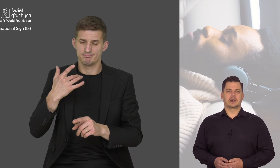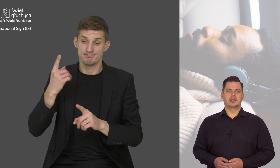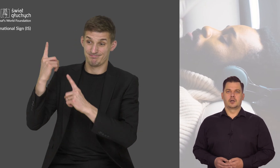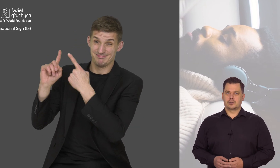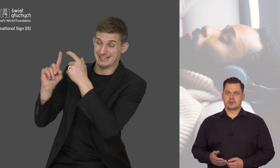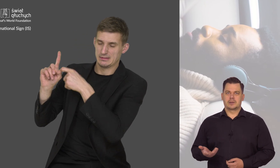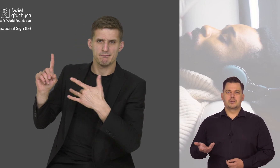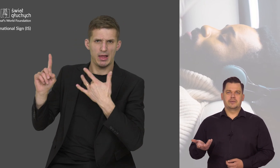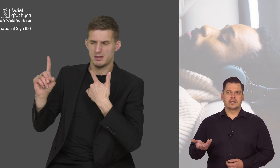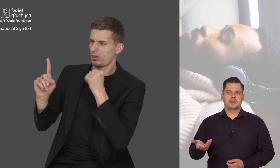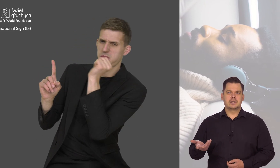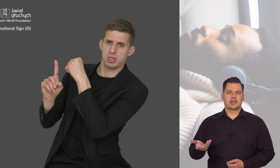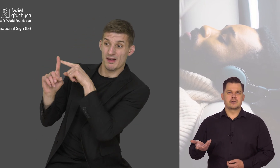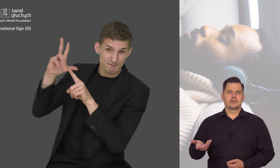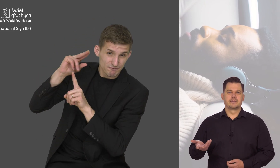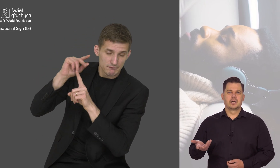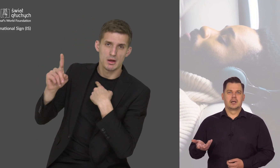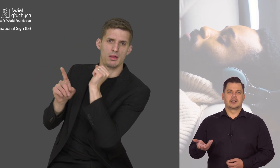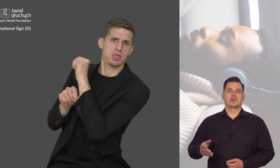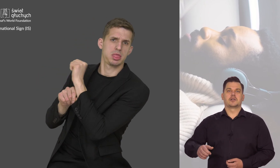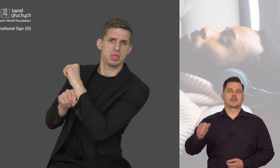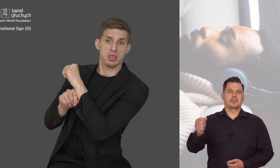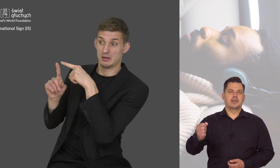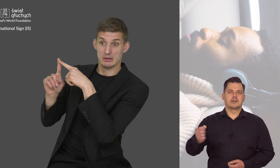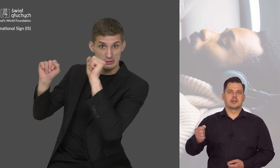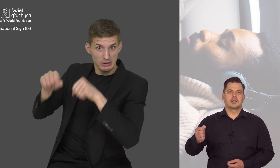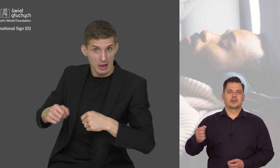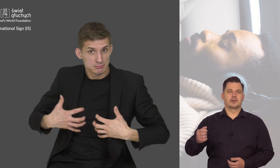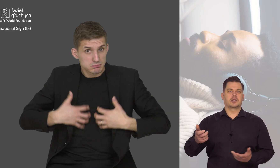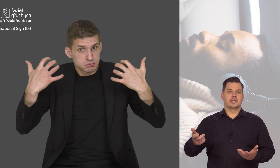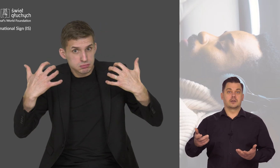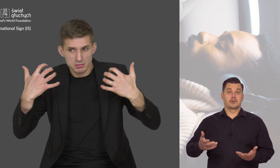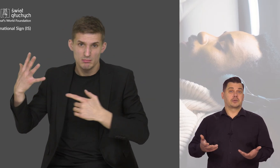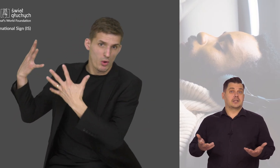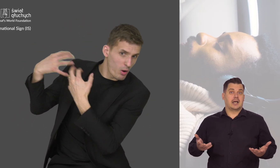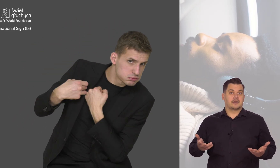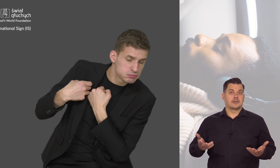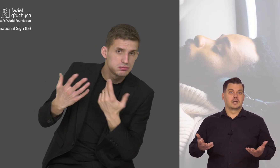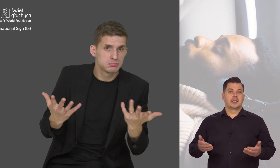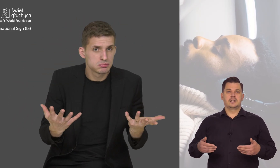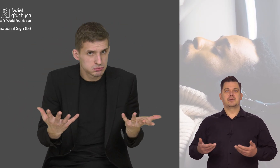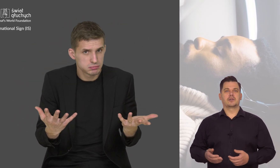and a desire to use physical force to get a reaction, since speaking isn't working.